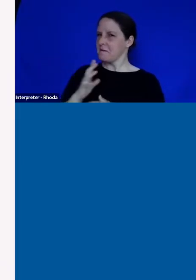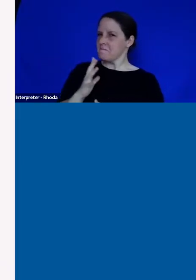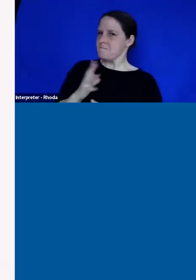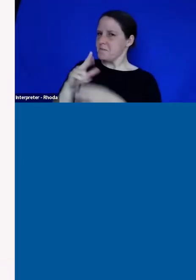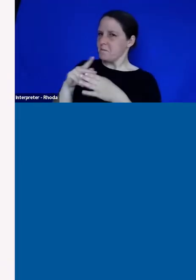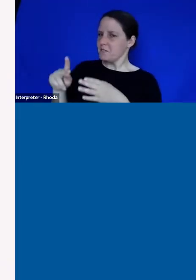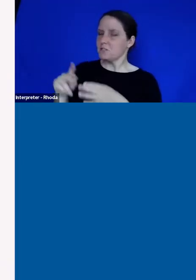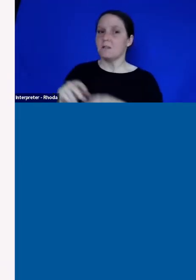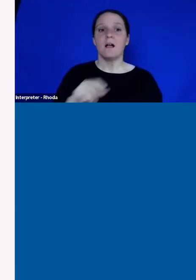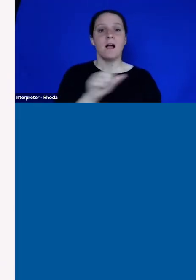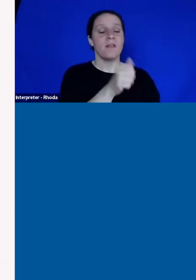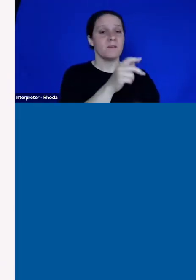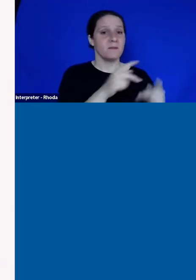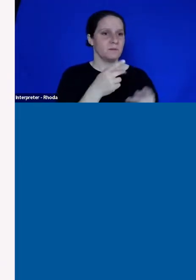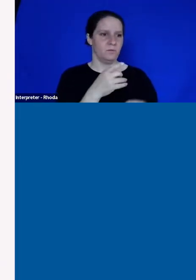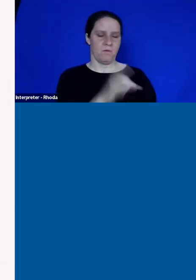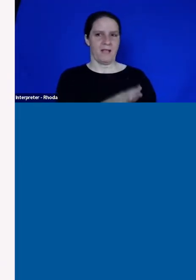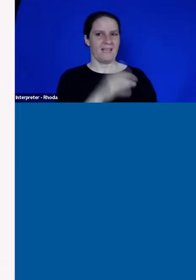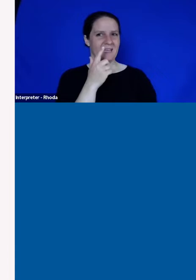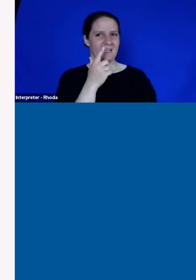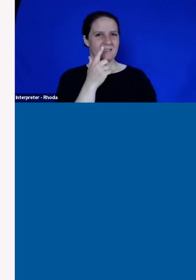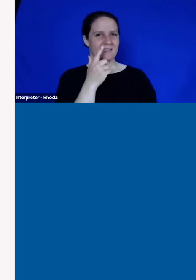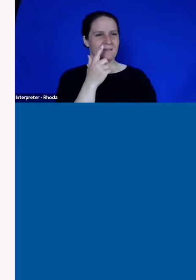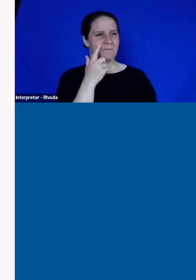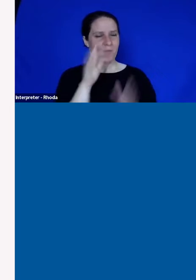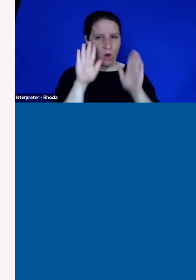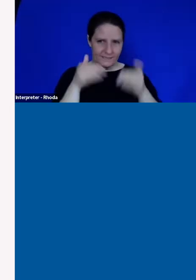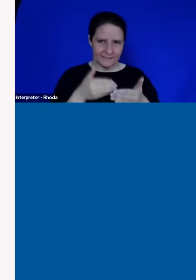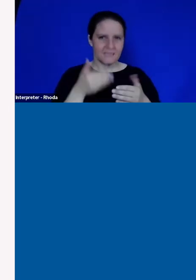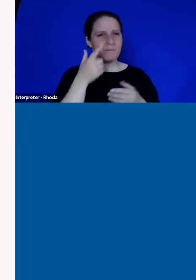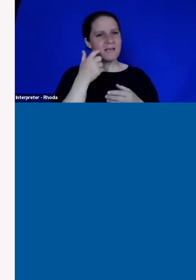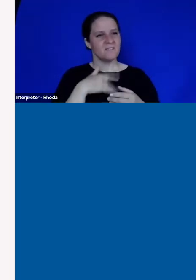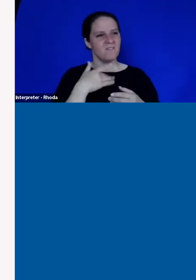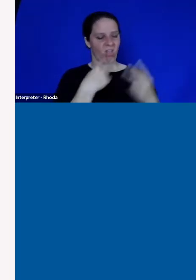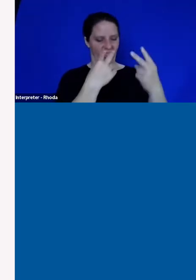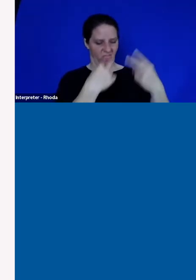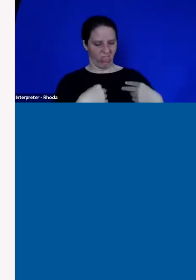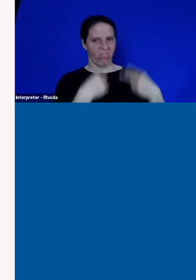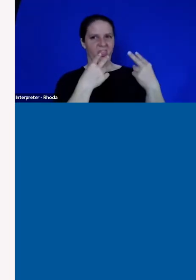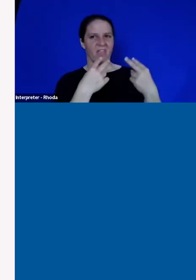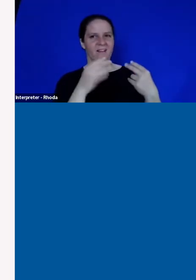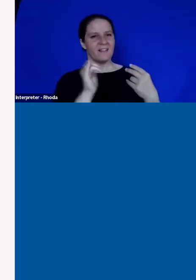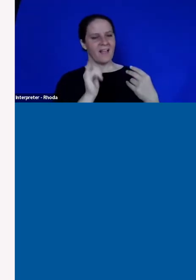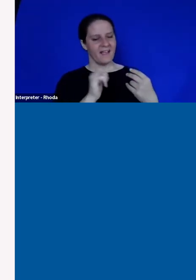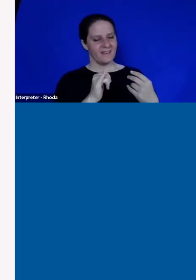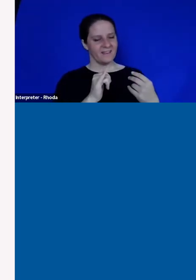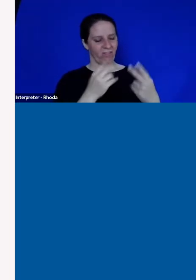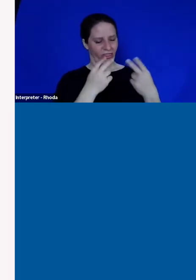who don't like it because it reminds them of being treated like children or not having autonomy in their organizations.